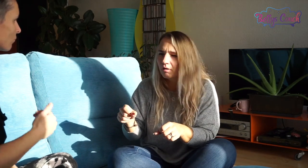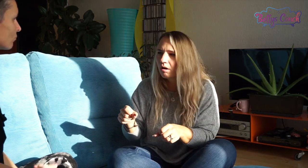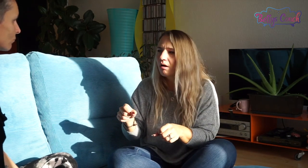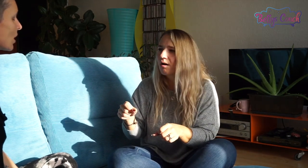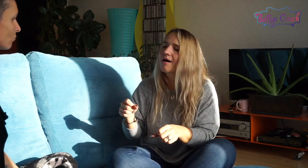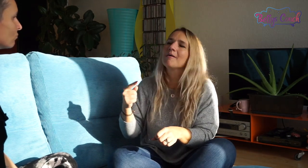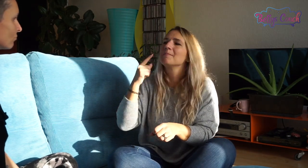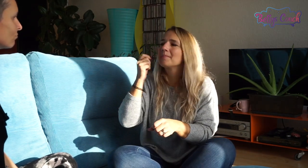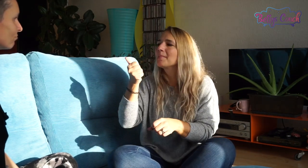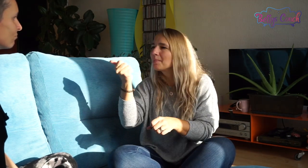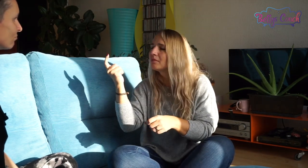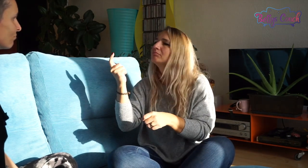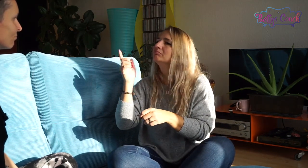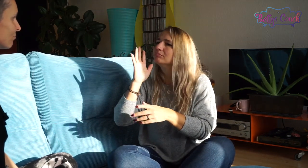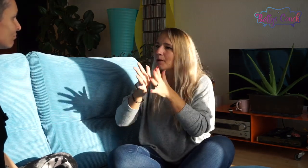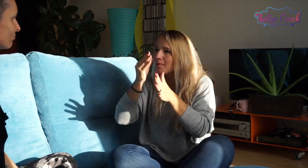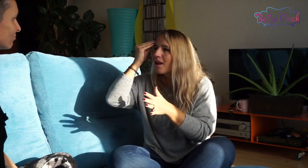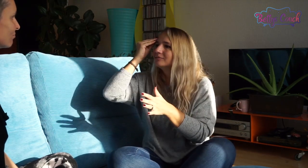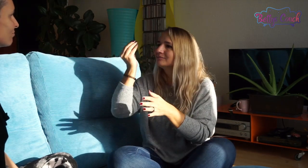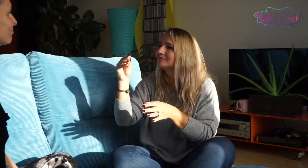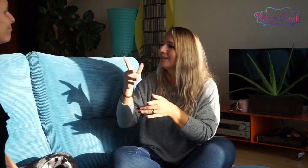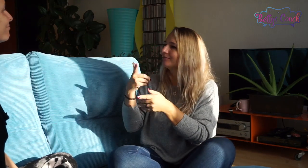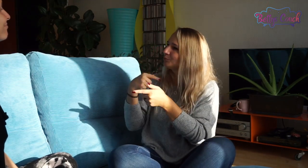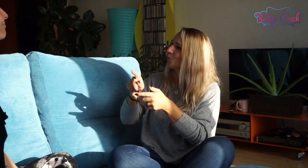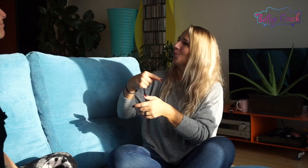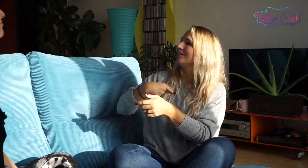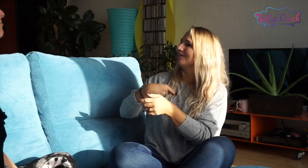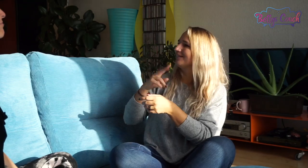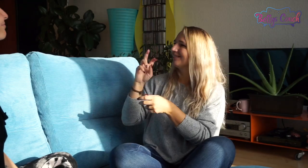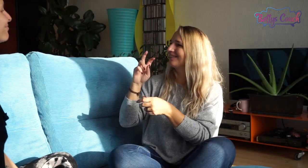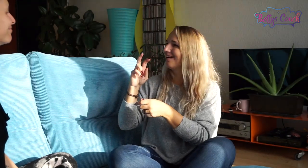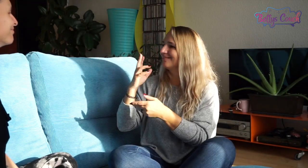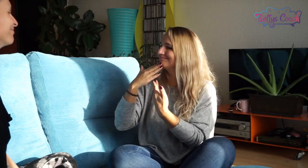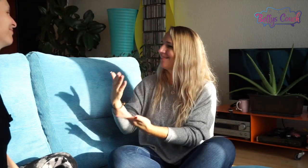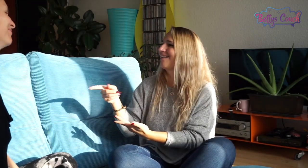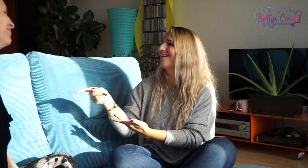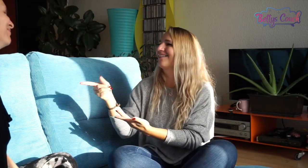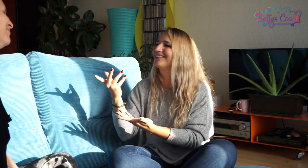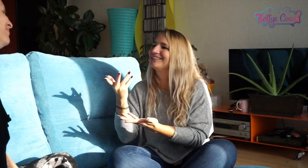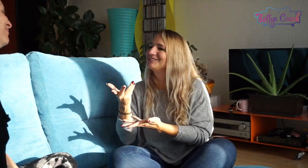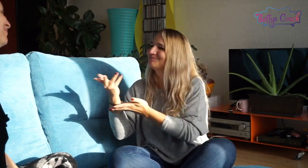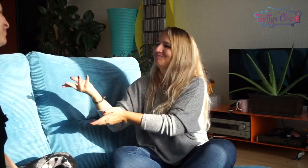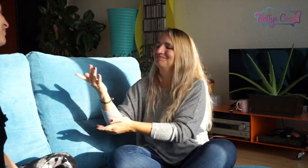Some have learned a few signs from me, for which they were very grateful.